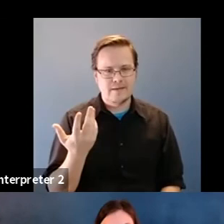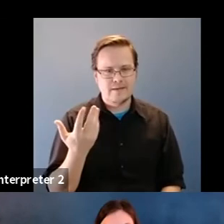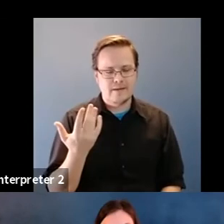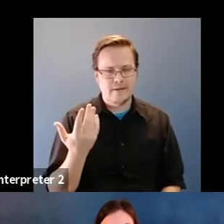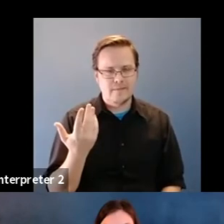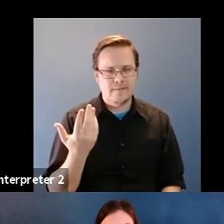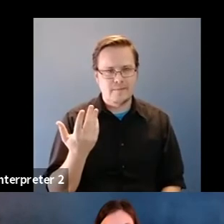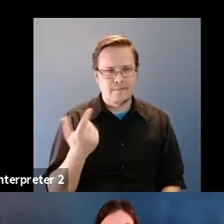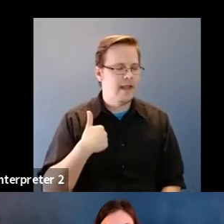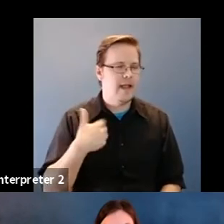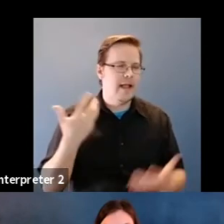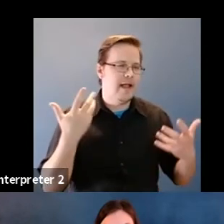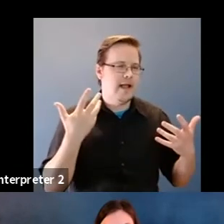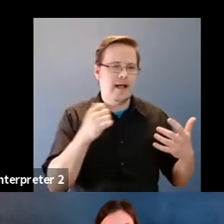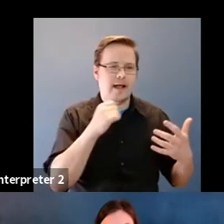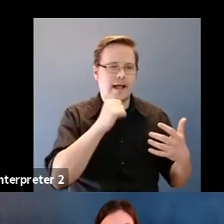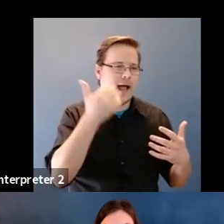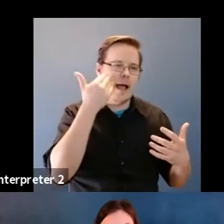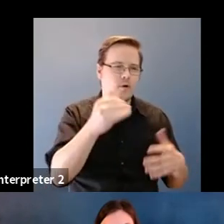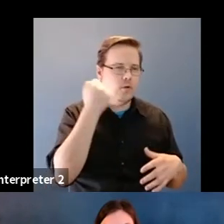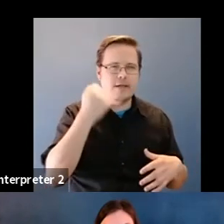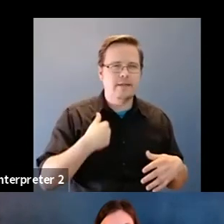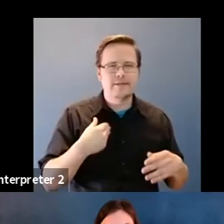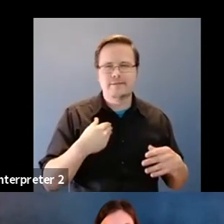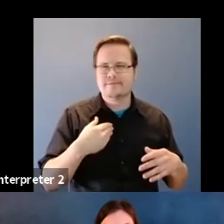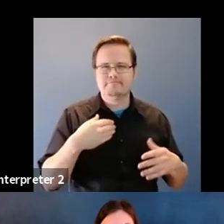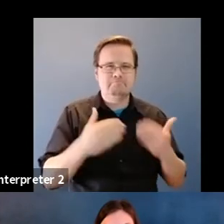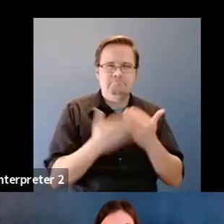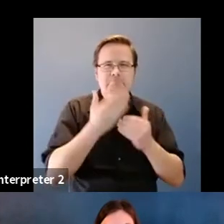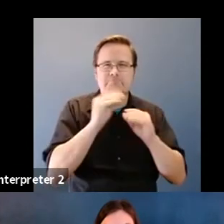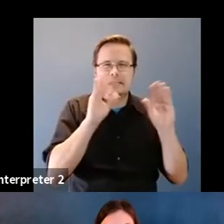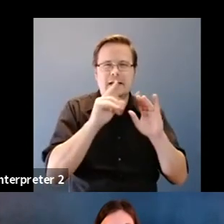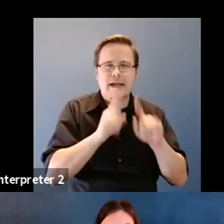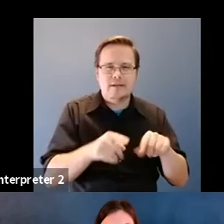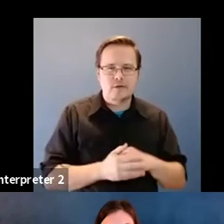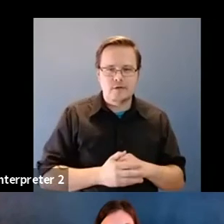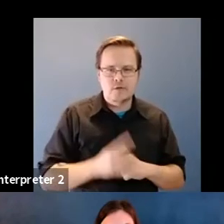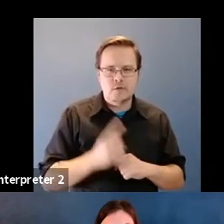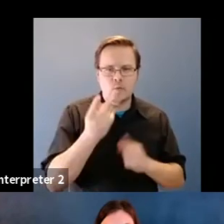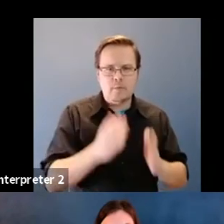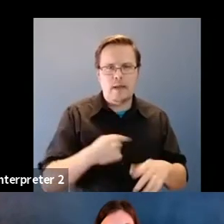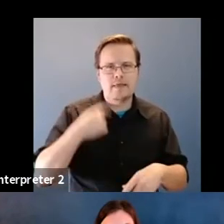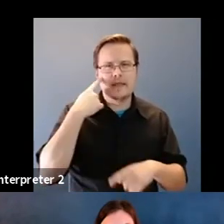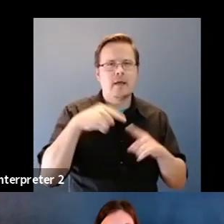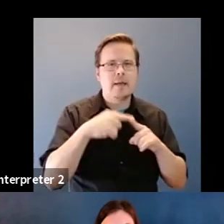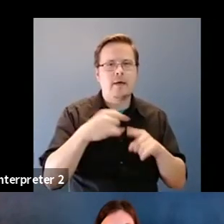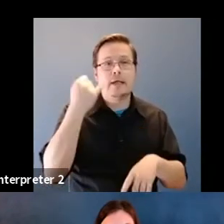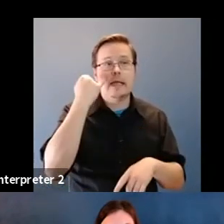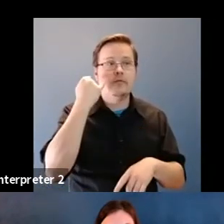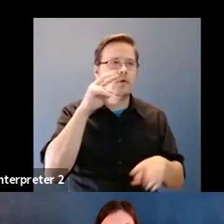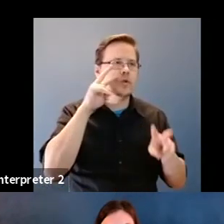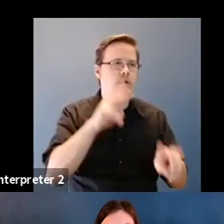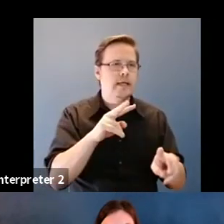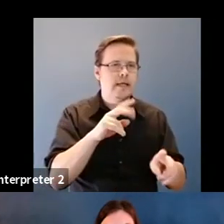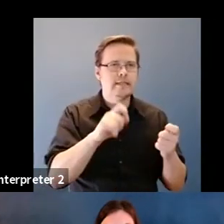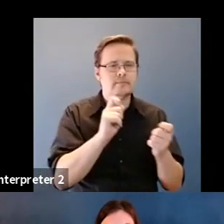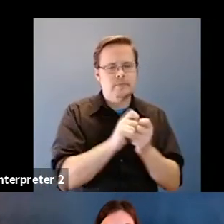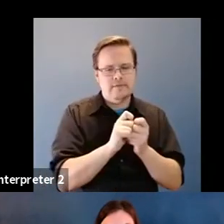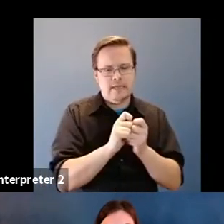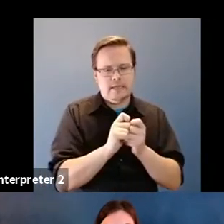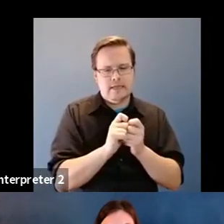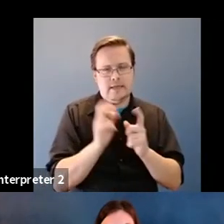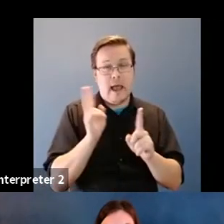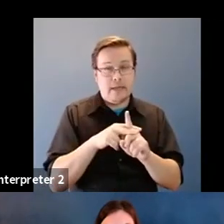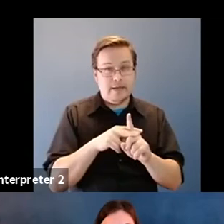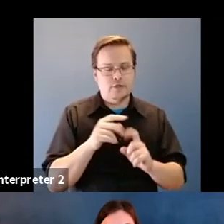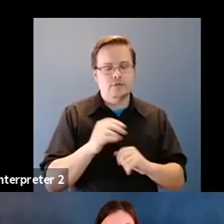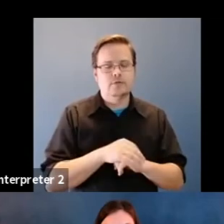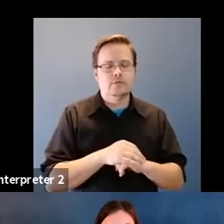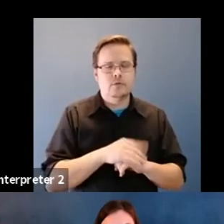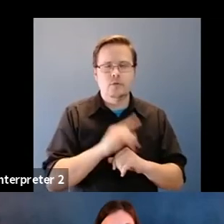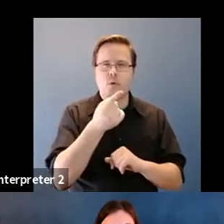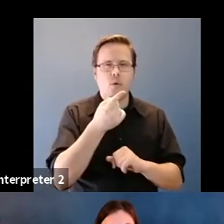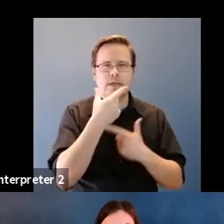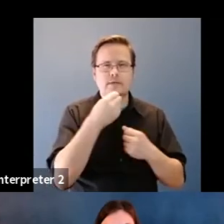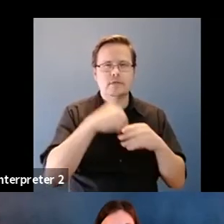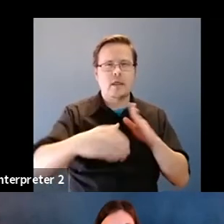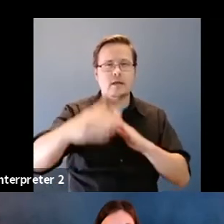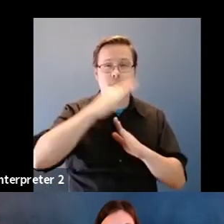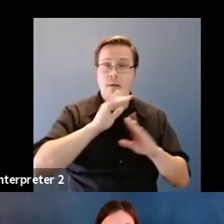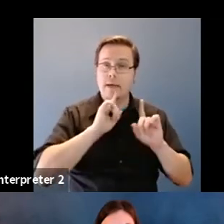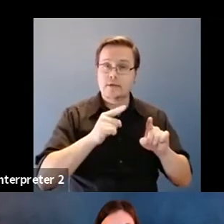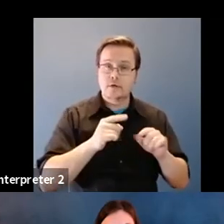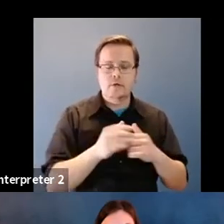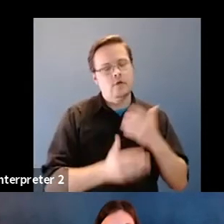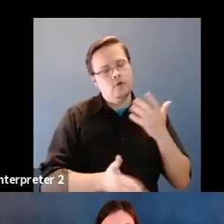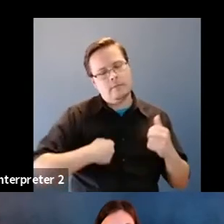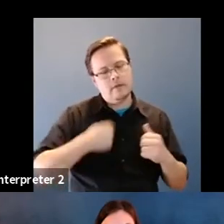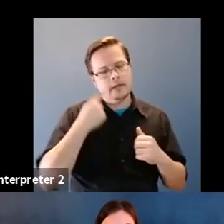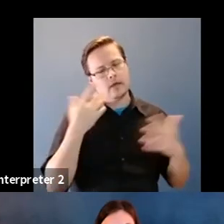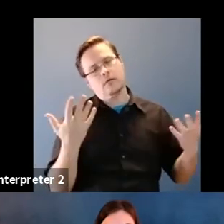Martin Wattenberg: And I don't know if there's a crisp answer to that, I think one way to think about it would be if you were looking at a particular application and you were only interested in the top answer you might think, to yourself Okay, in that case, maybe.